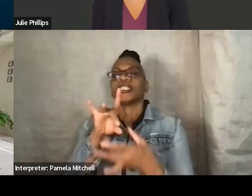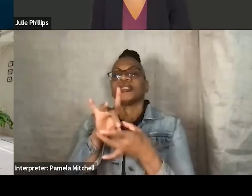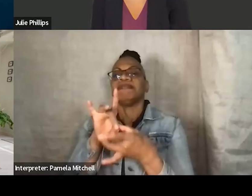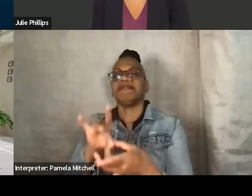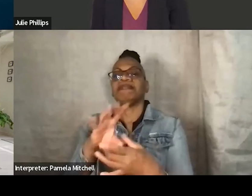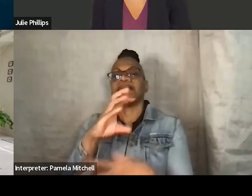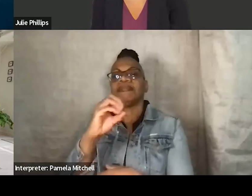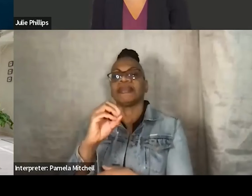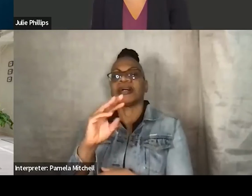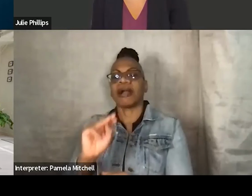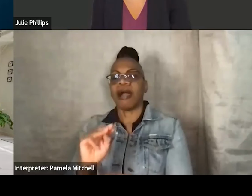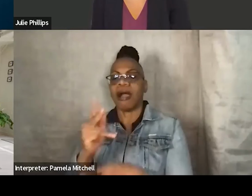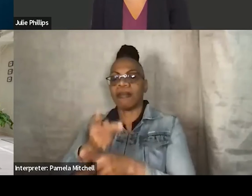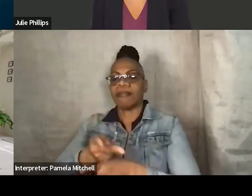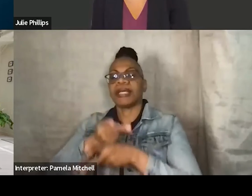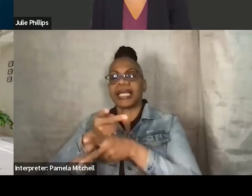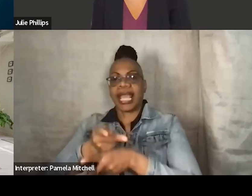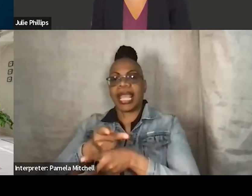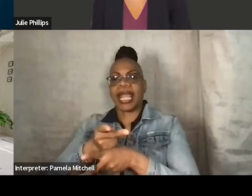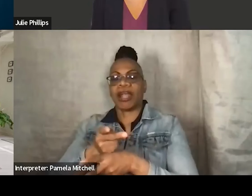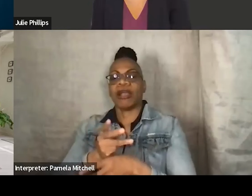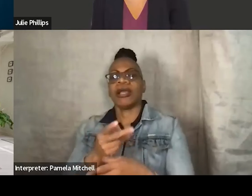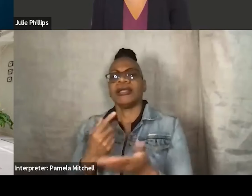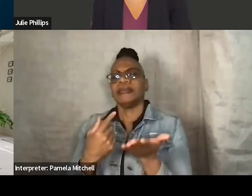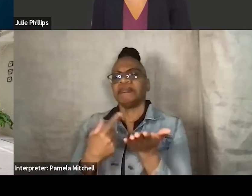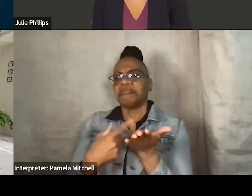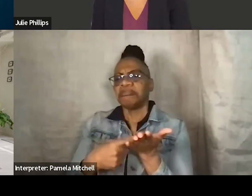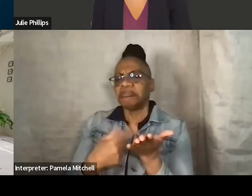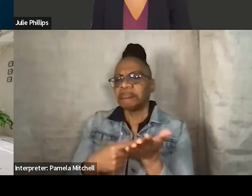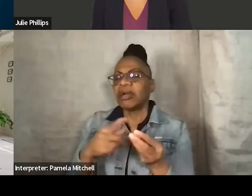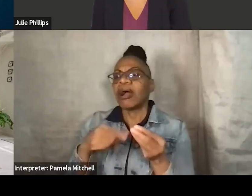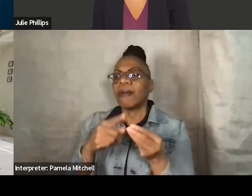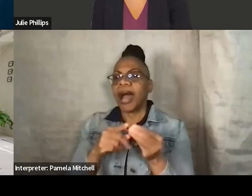kind of speaking to developing partnerships and collaboration,